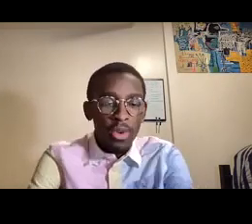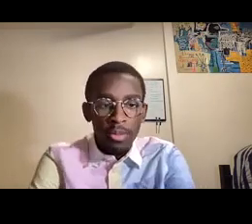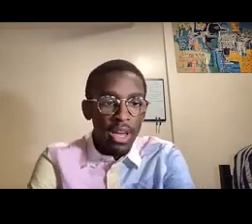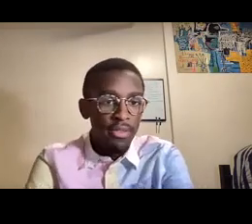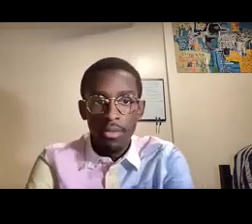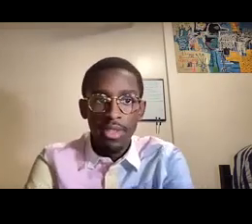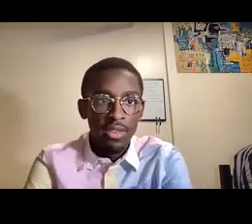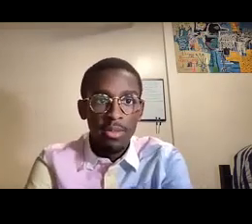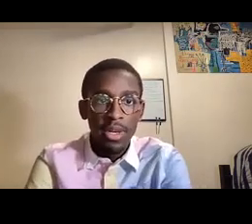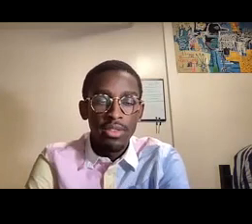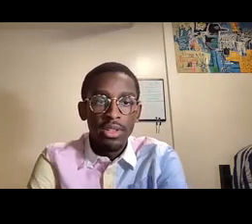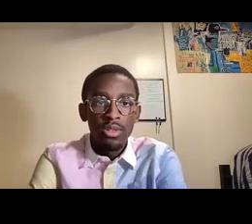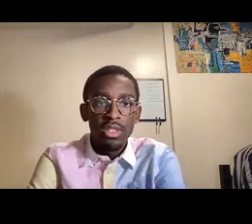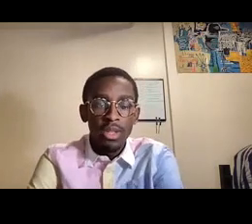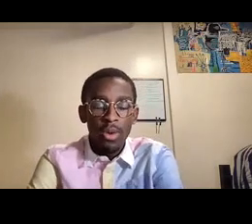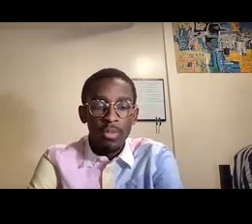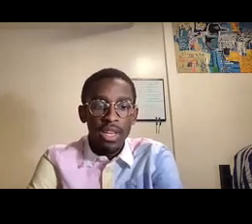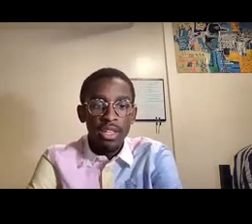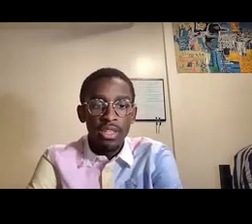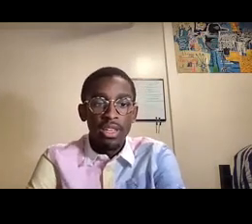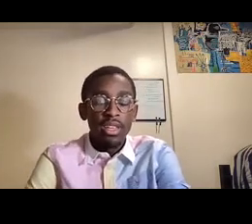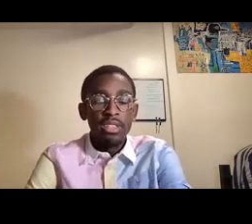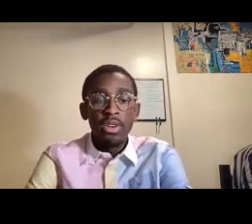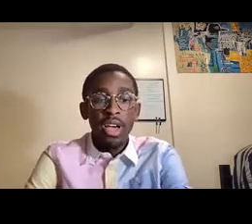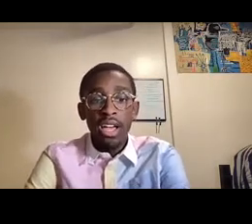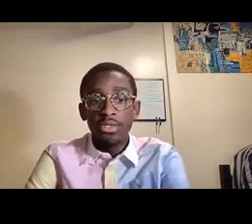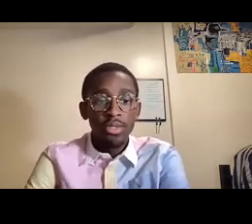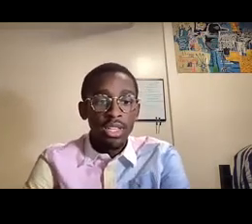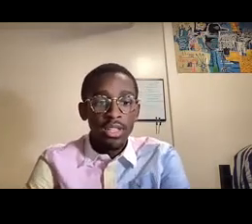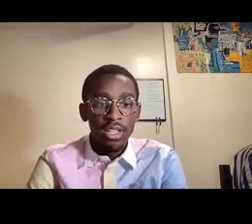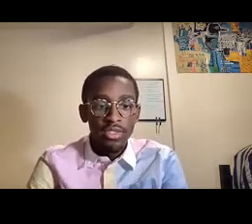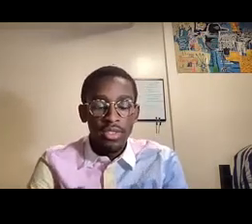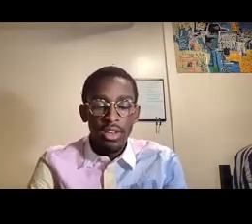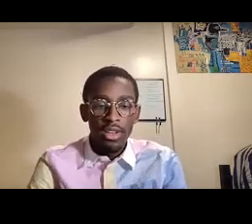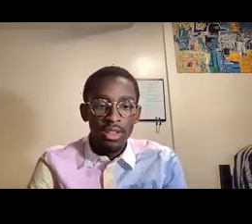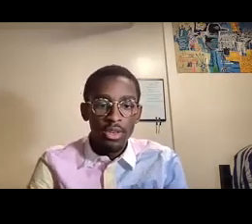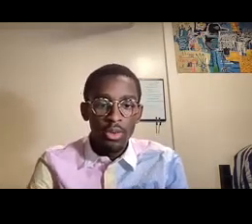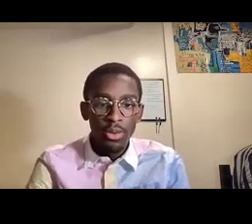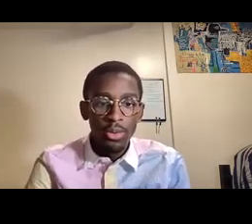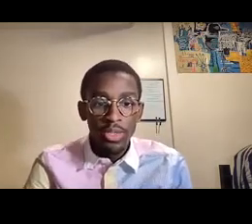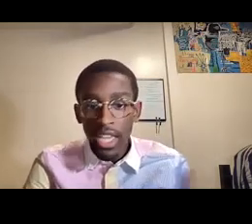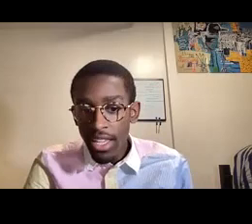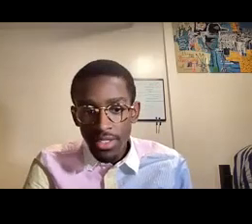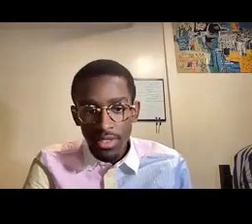of my favorite things about the General Assembly website is they'll actually list the new days the